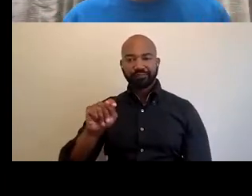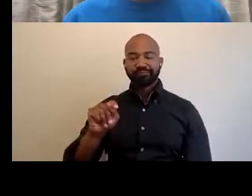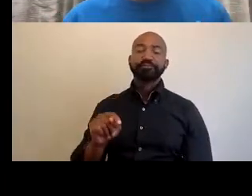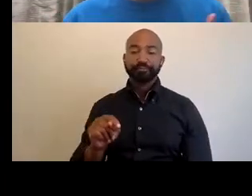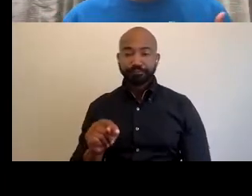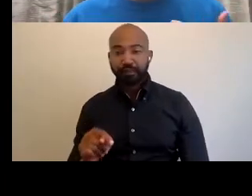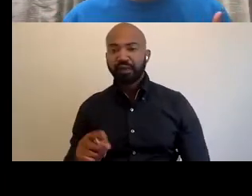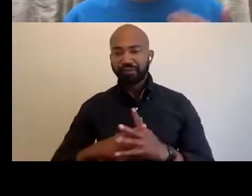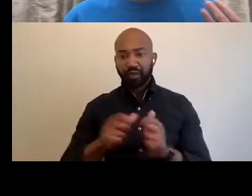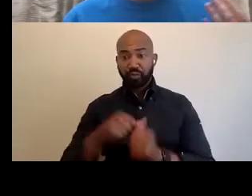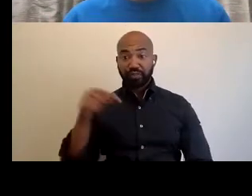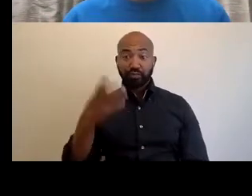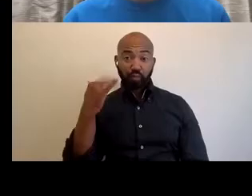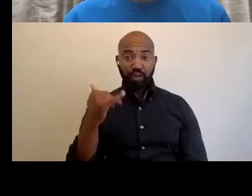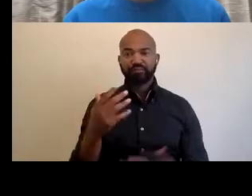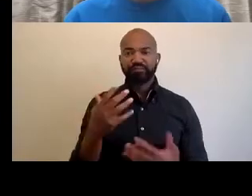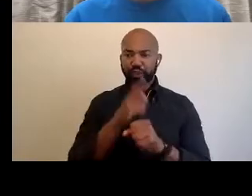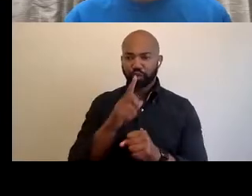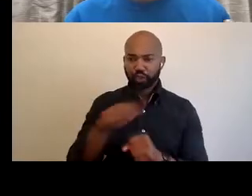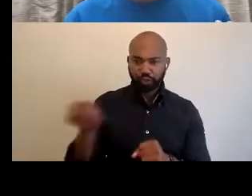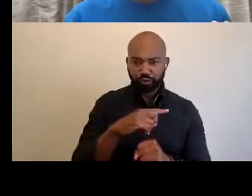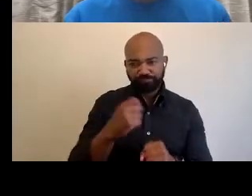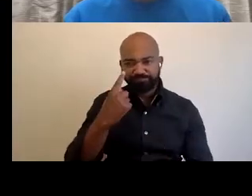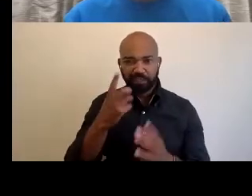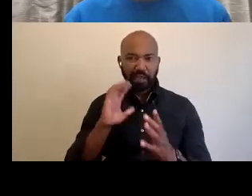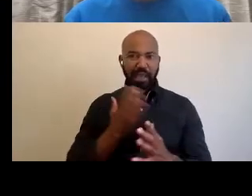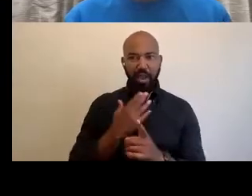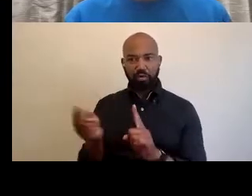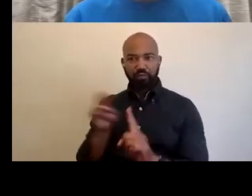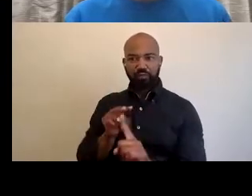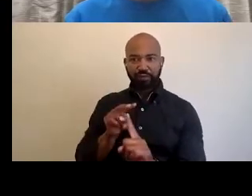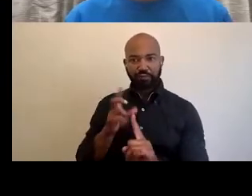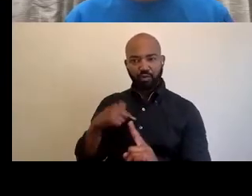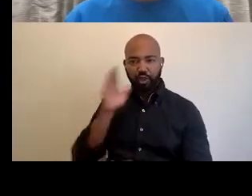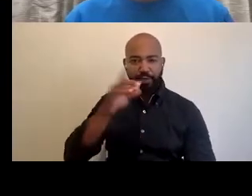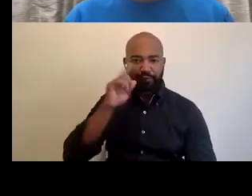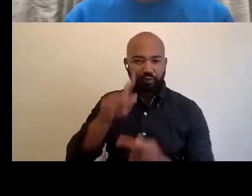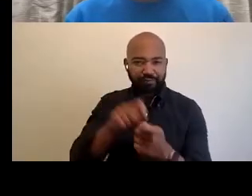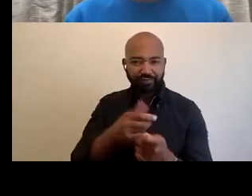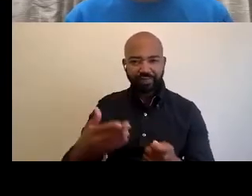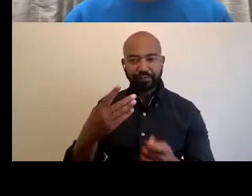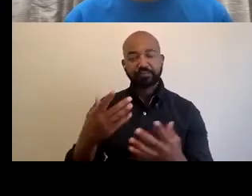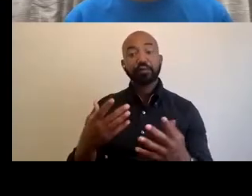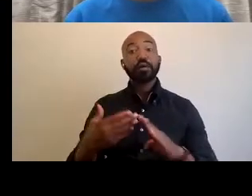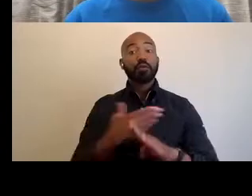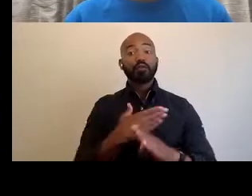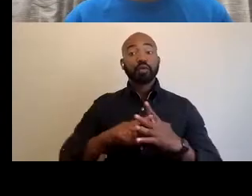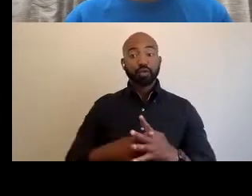really what we are looking for as providers and before we start hormone replacement therapy.